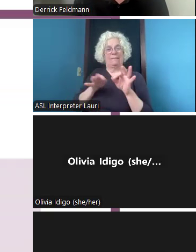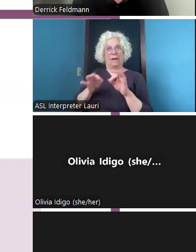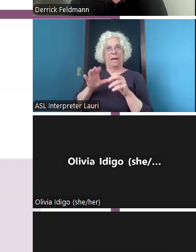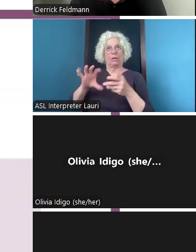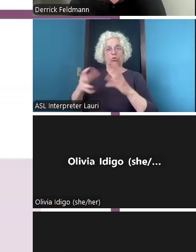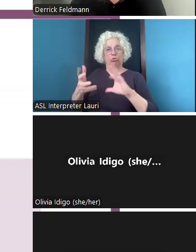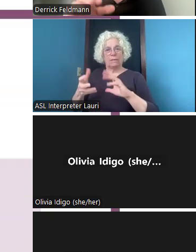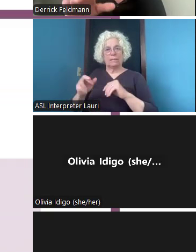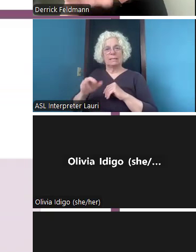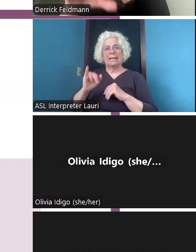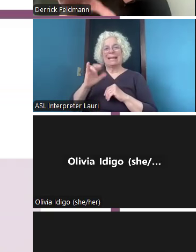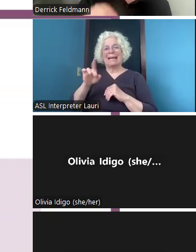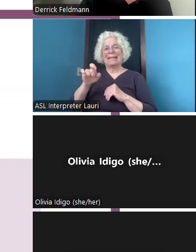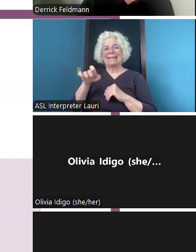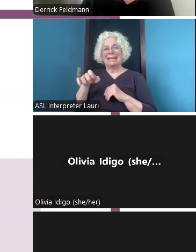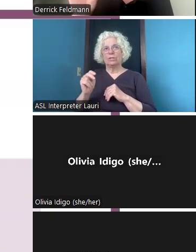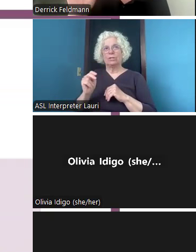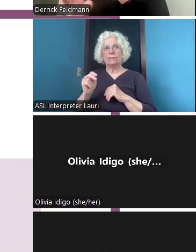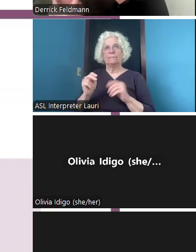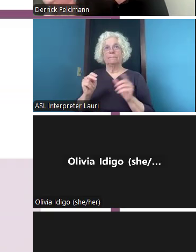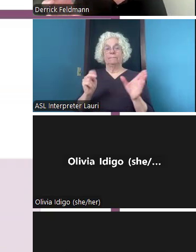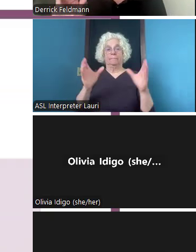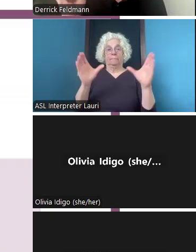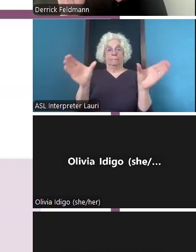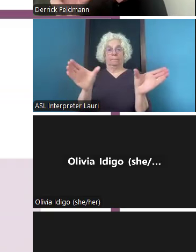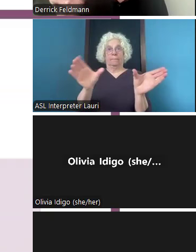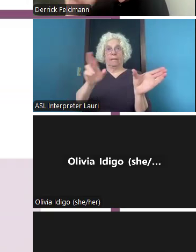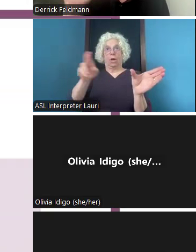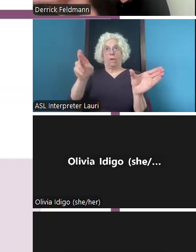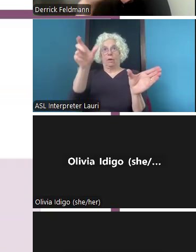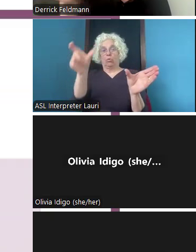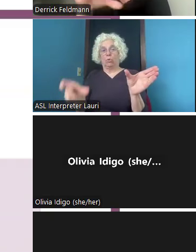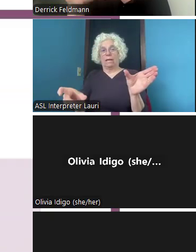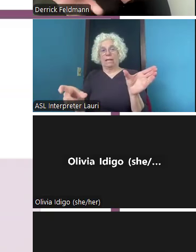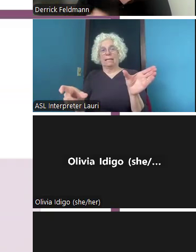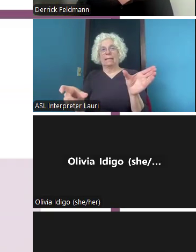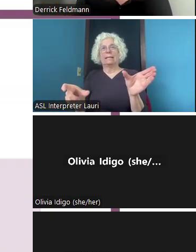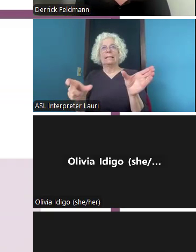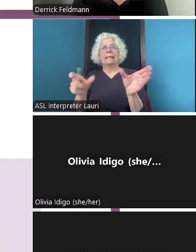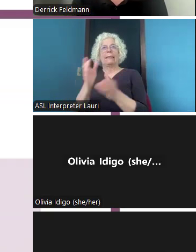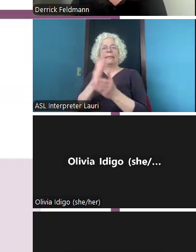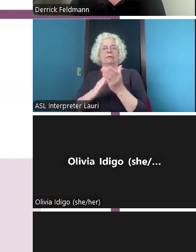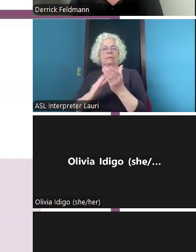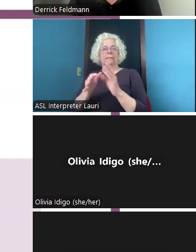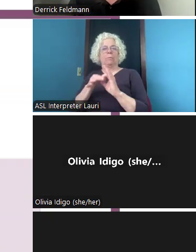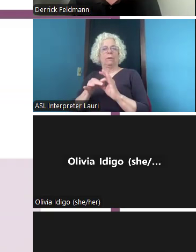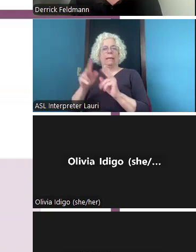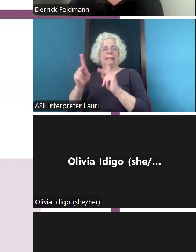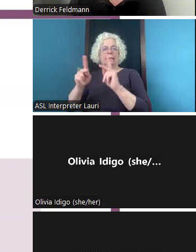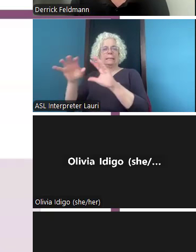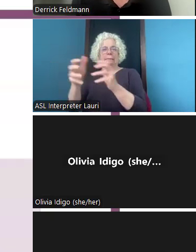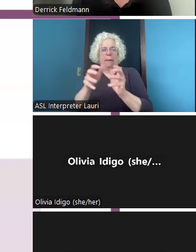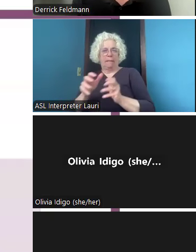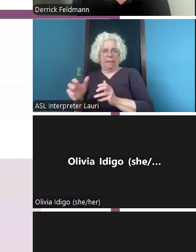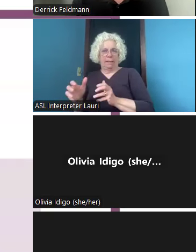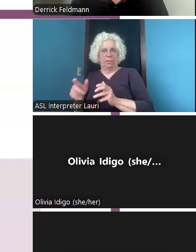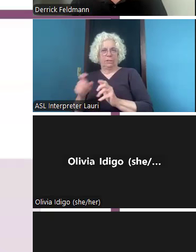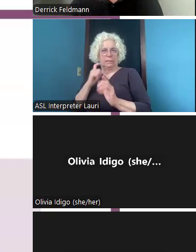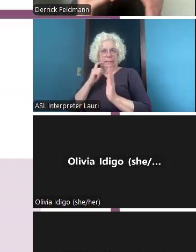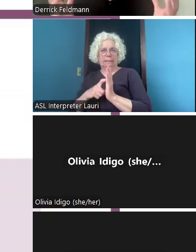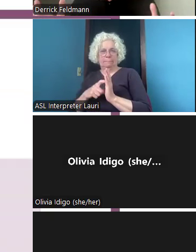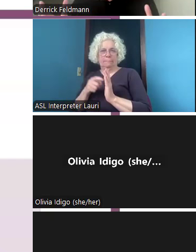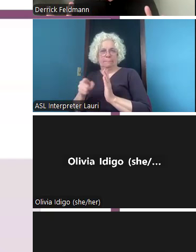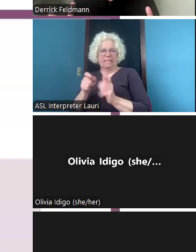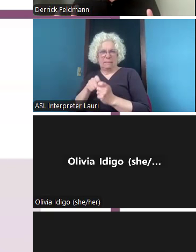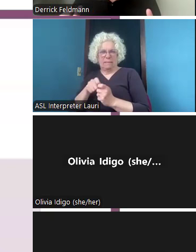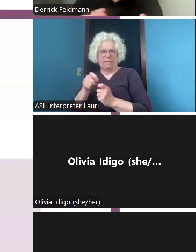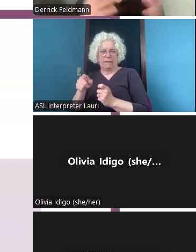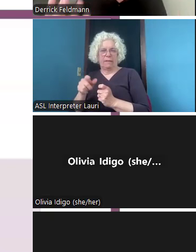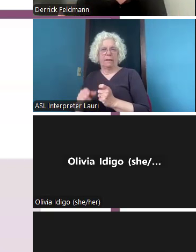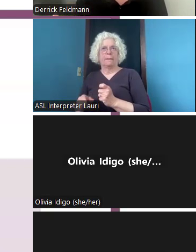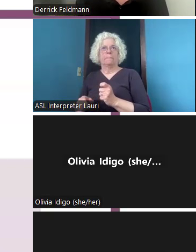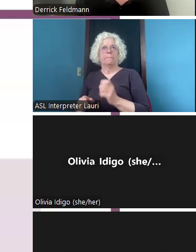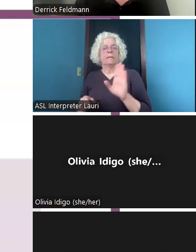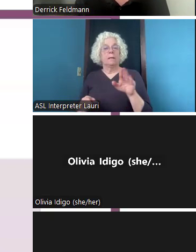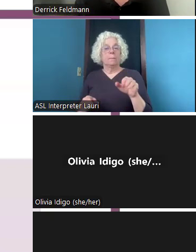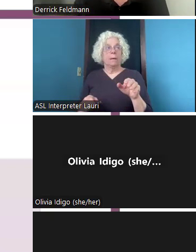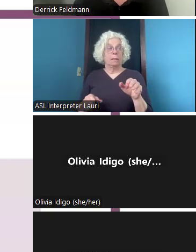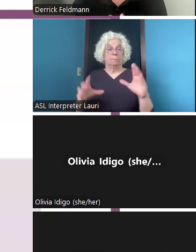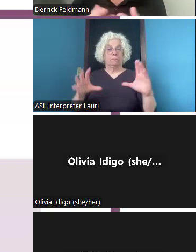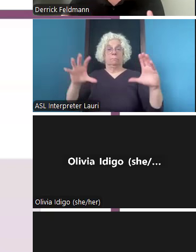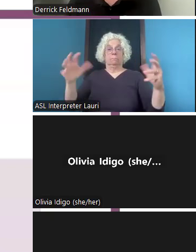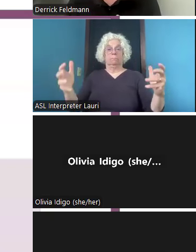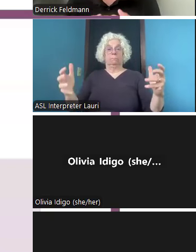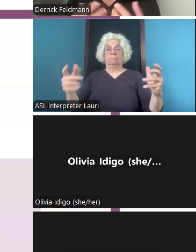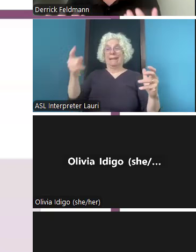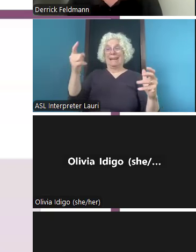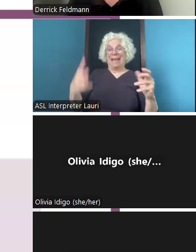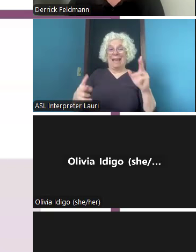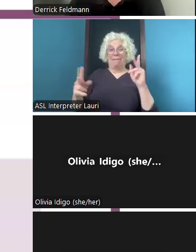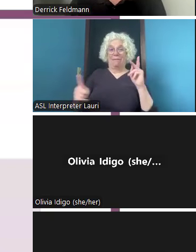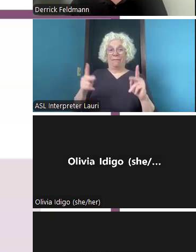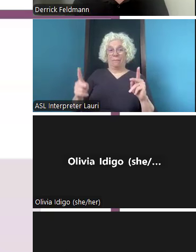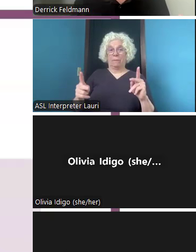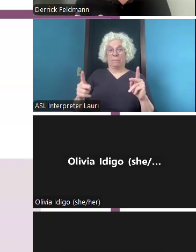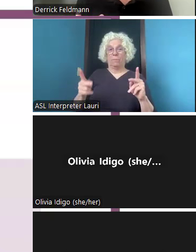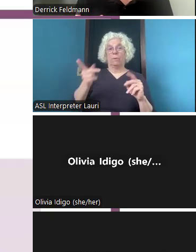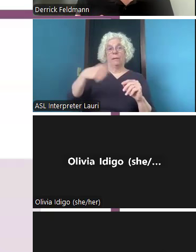And on the right hand side, I did put some subpopulation segments there for you to take a look at, but I just wanted to reinforce is about a half of our population had experienced a mental health